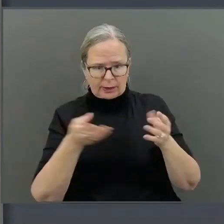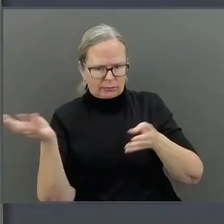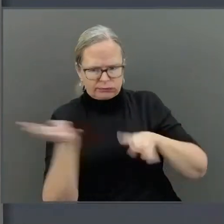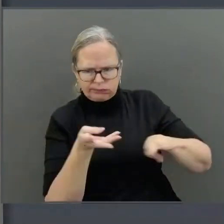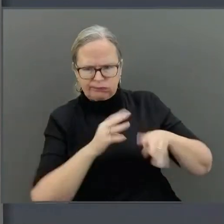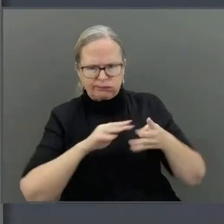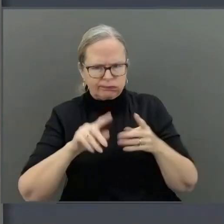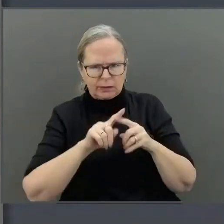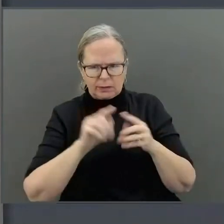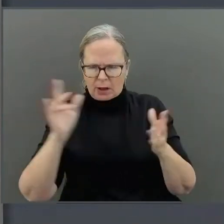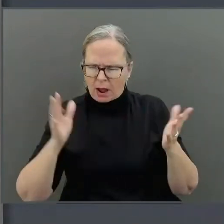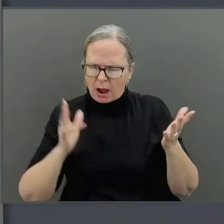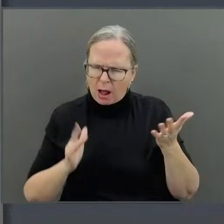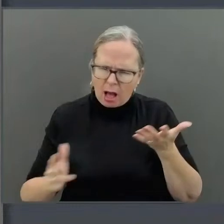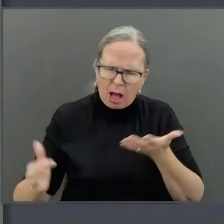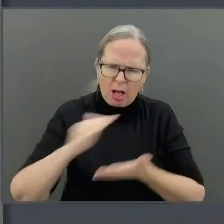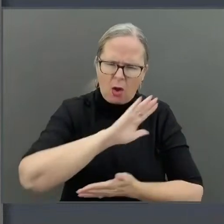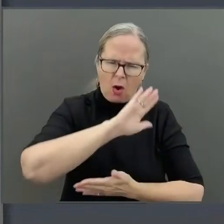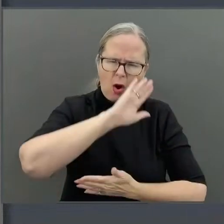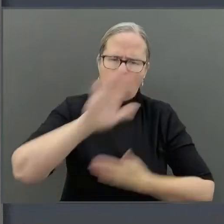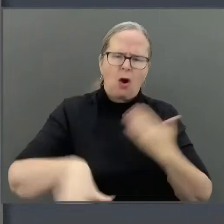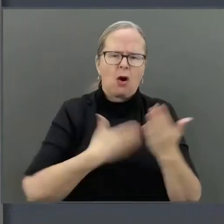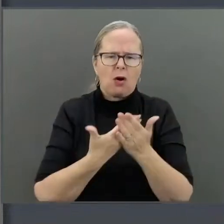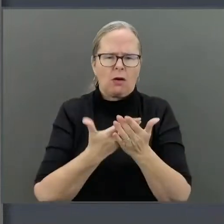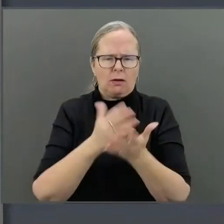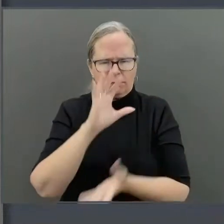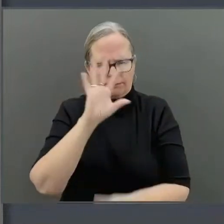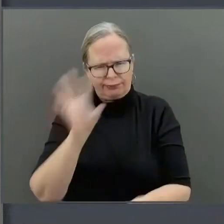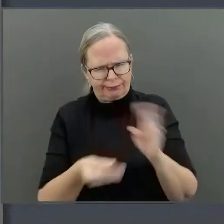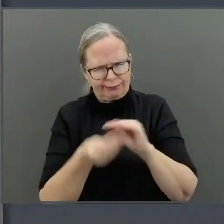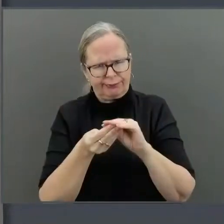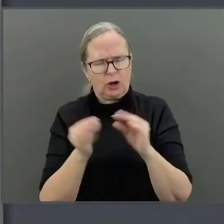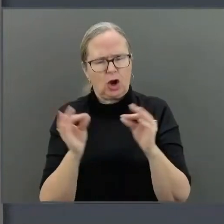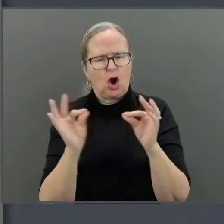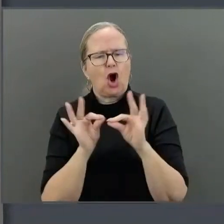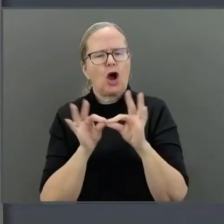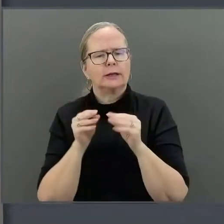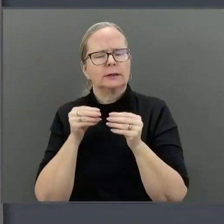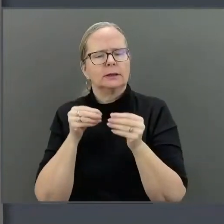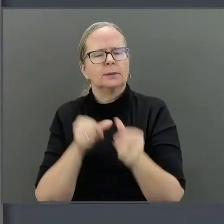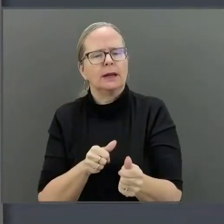that we can understand if there are em emergency funds that we can apply for either through the